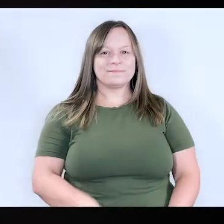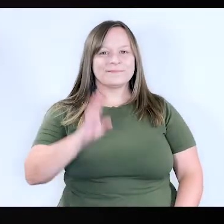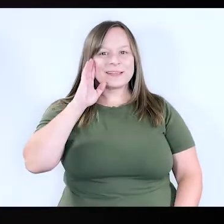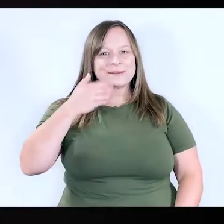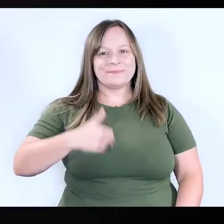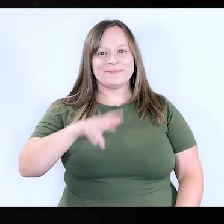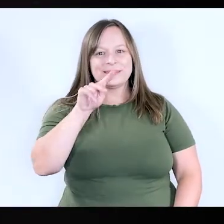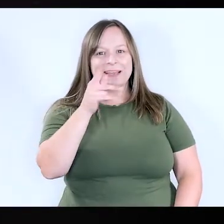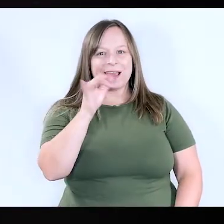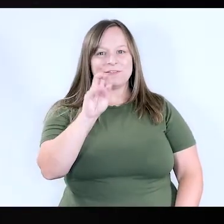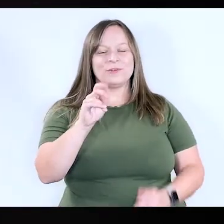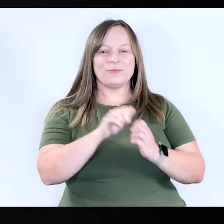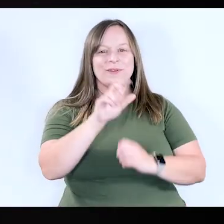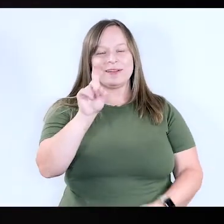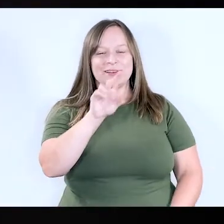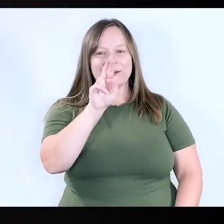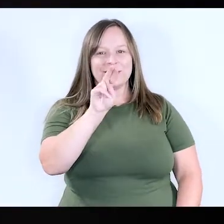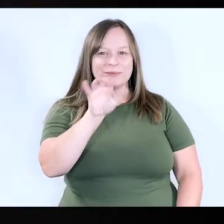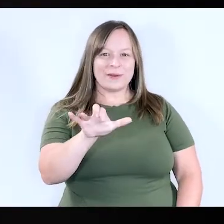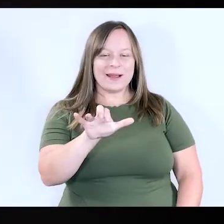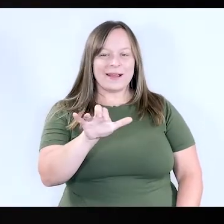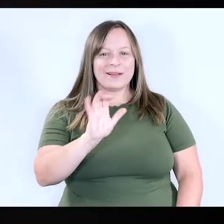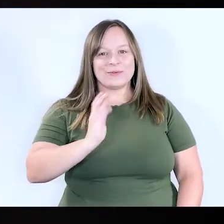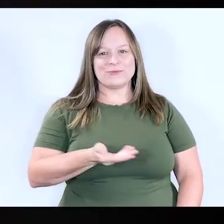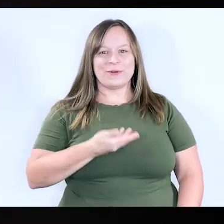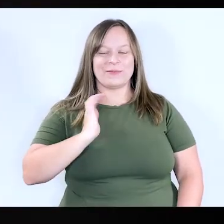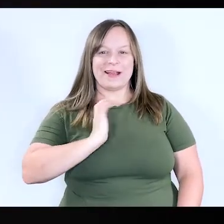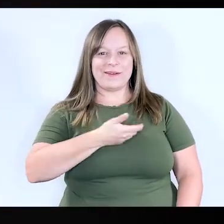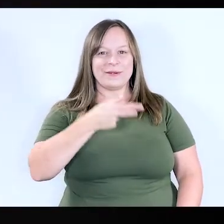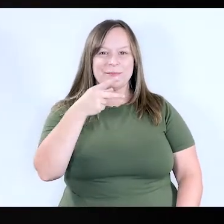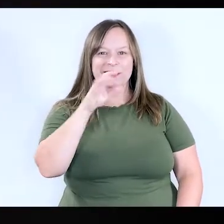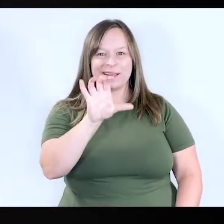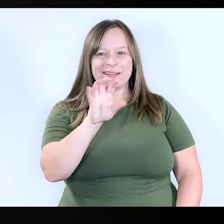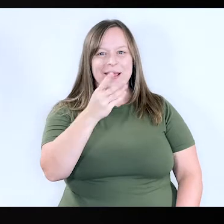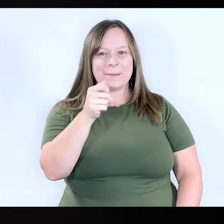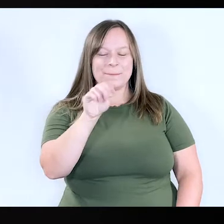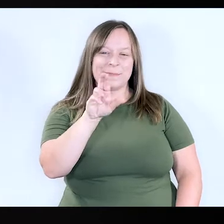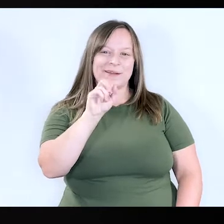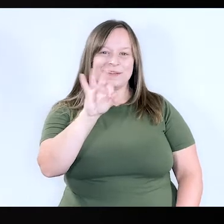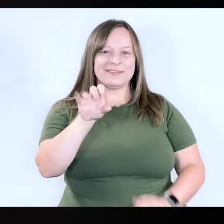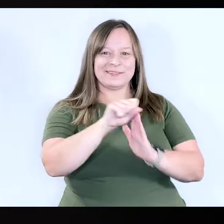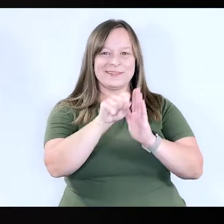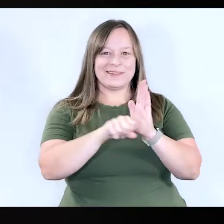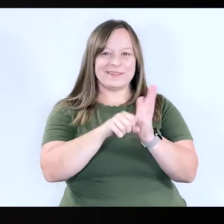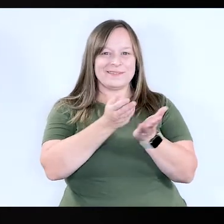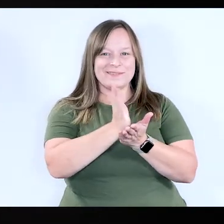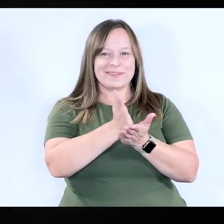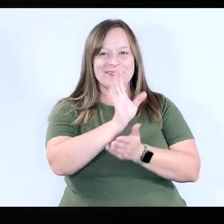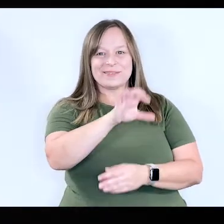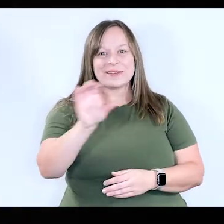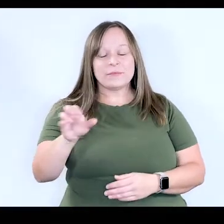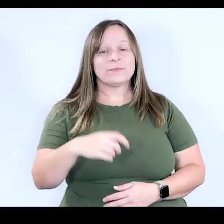This is Katrin with Disability Rights New York. Welcome to our podcast, Empire State of Rights-- Closed Captioned.